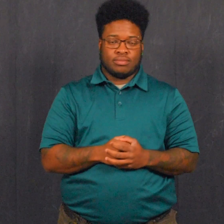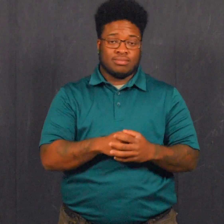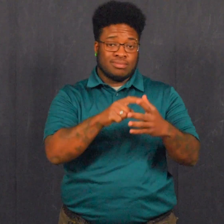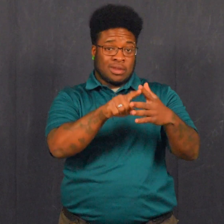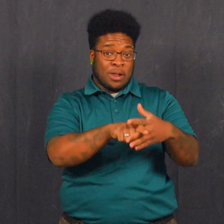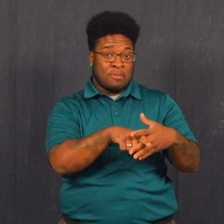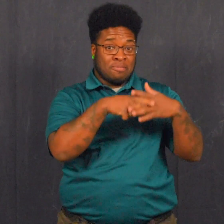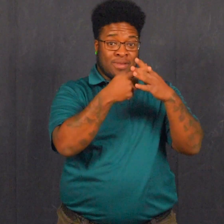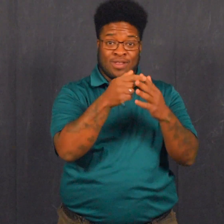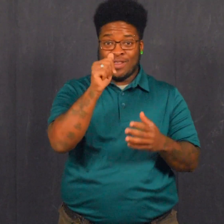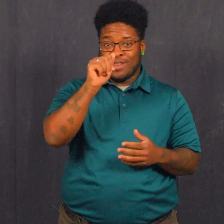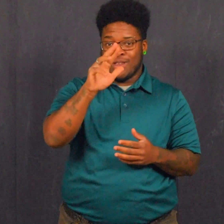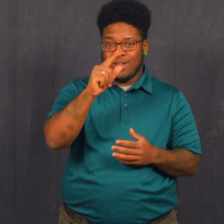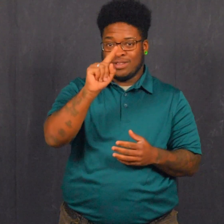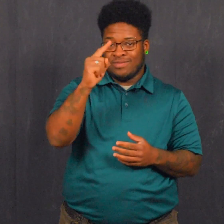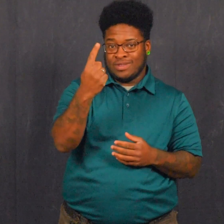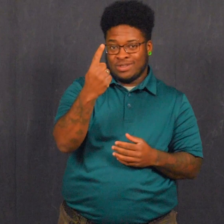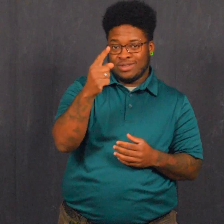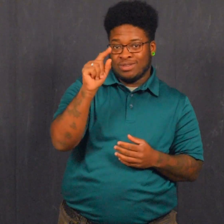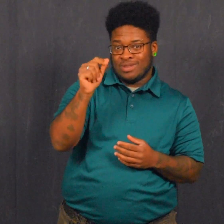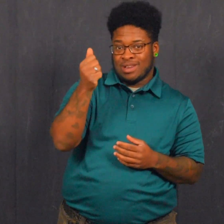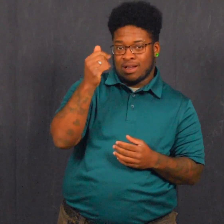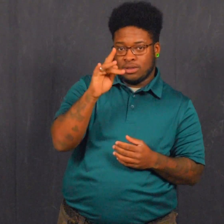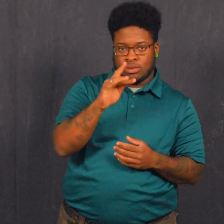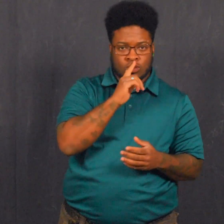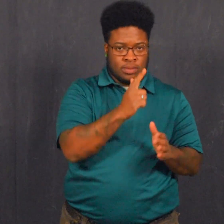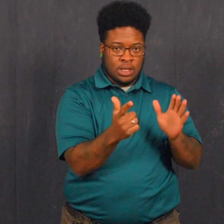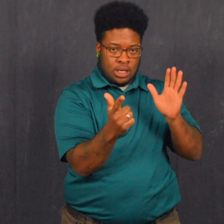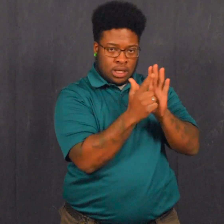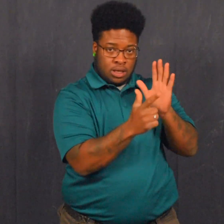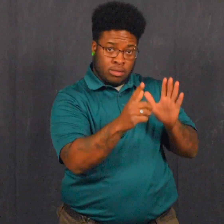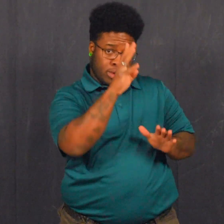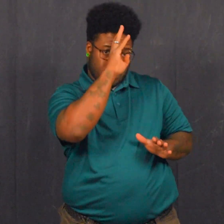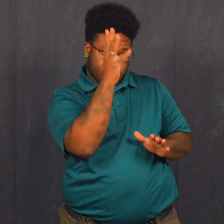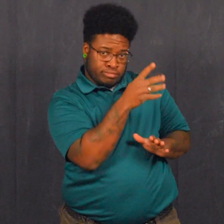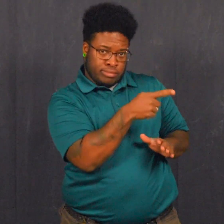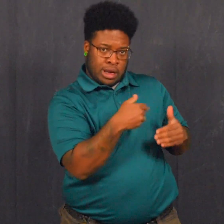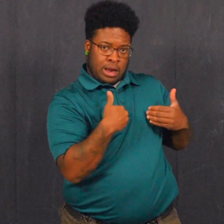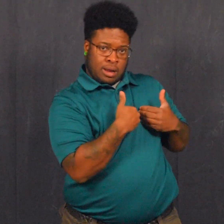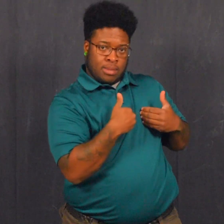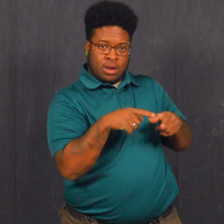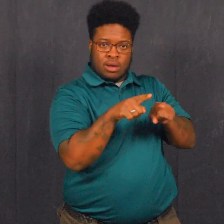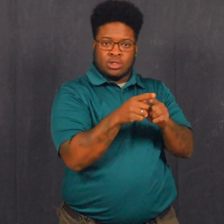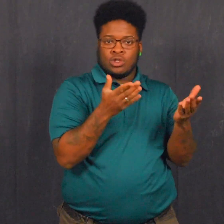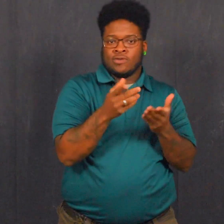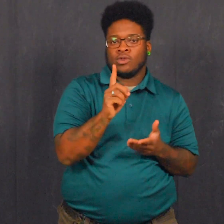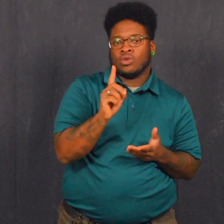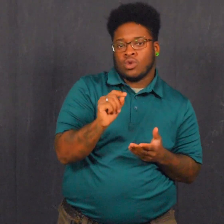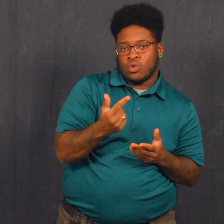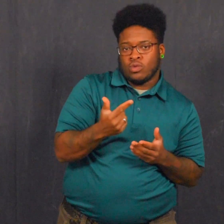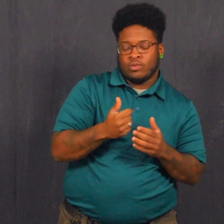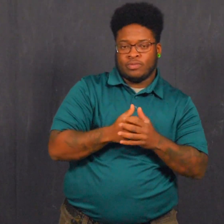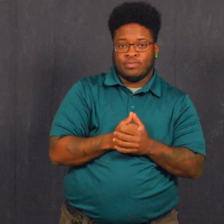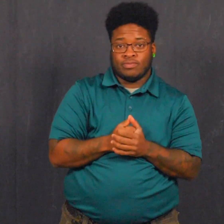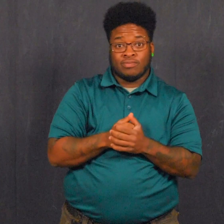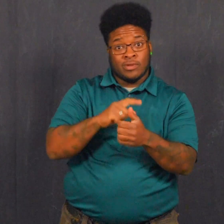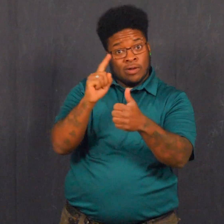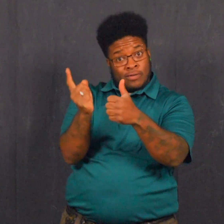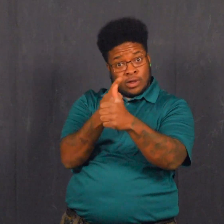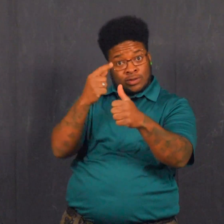Beginning August 1, 2018, it will be illegal to misrepresent an animal as a service dog. The first violation